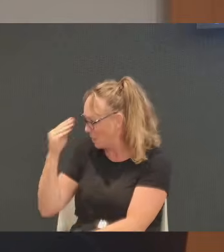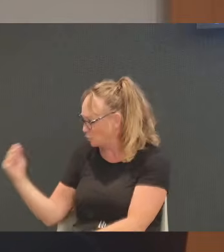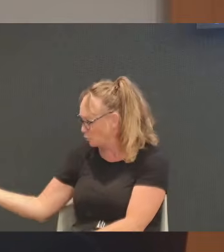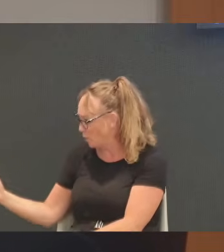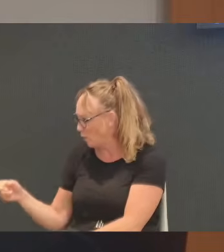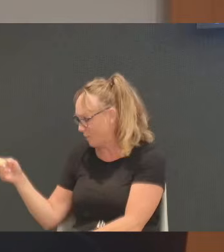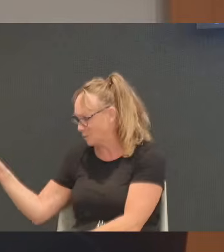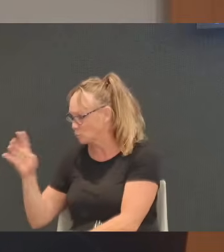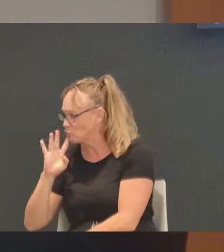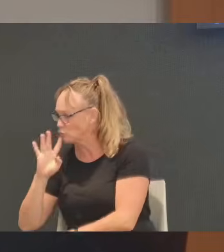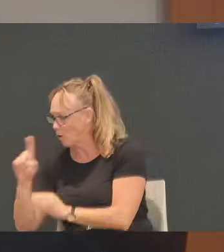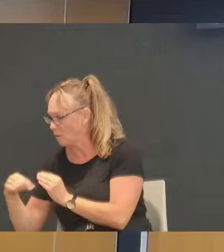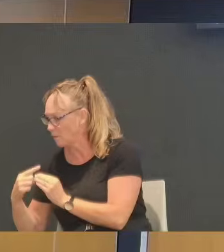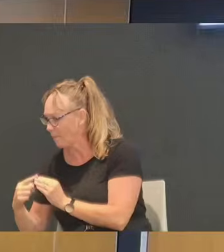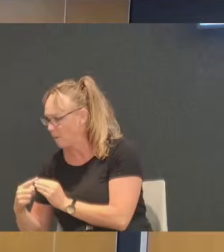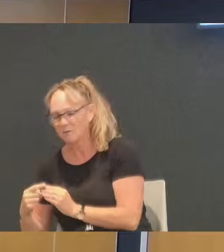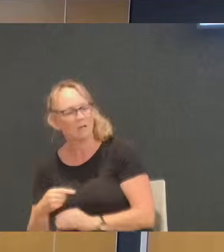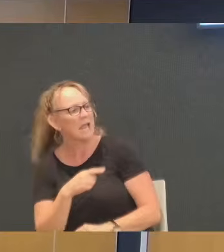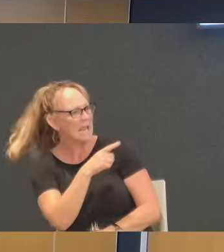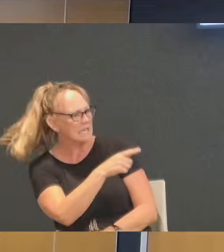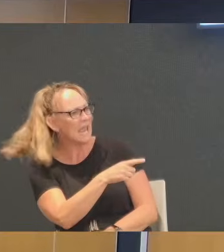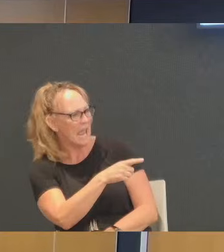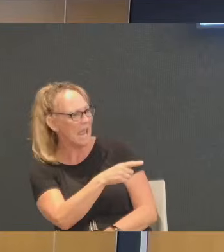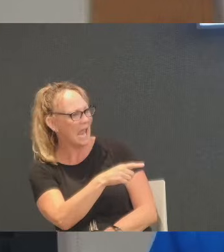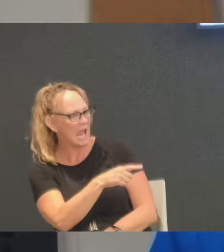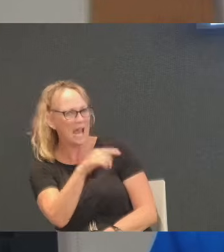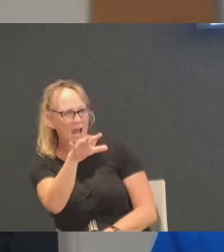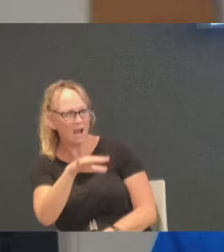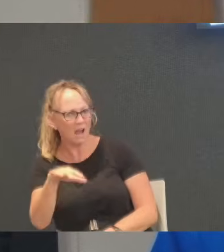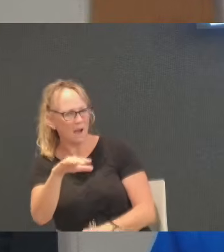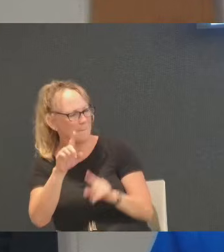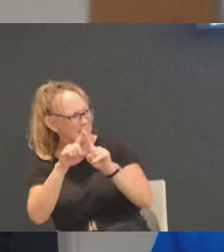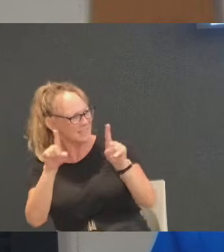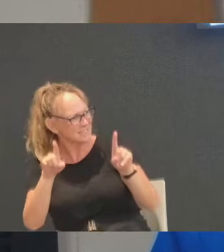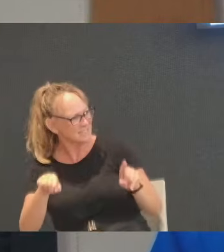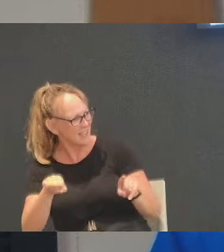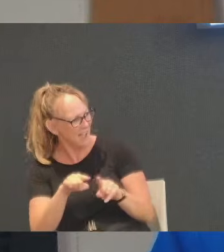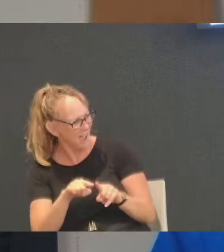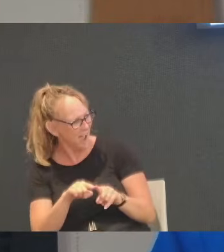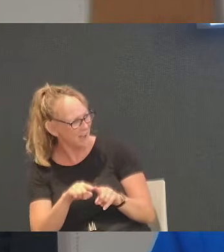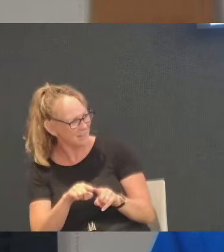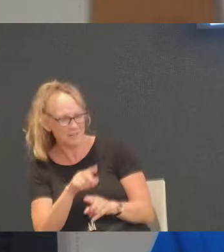referring to. Correct. Yeah. The lot count and the sign to the lot. When you drive down Marian